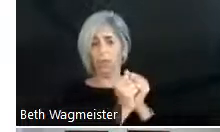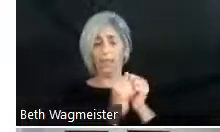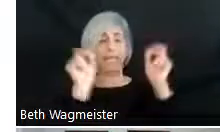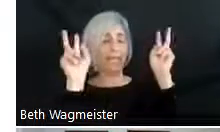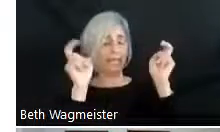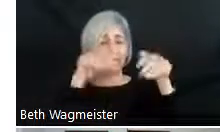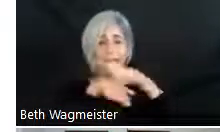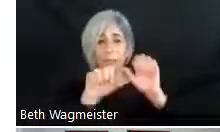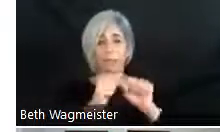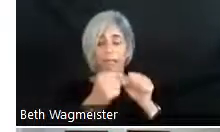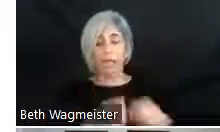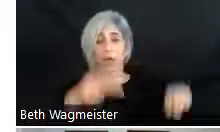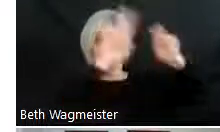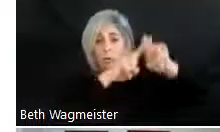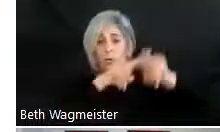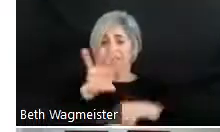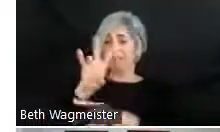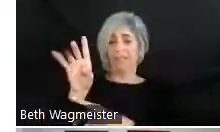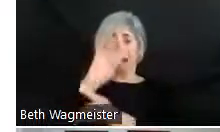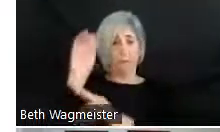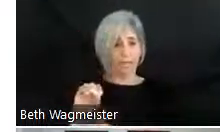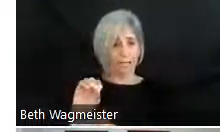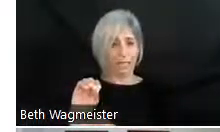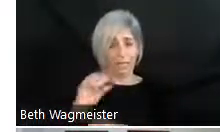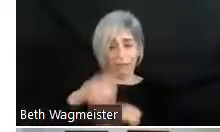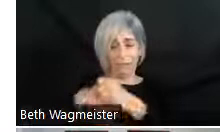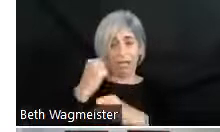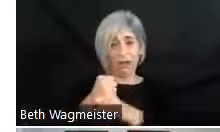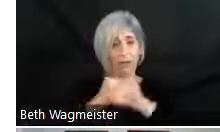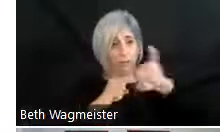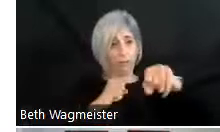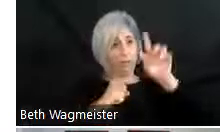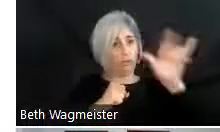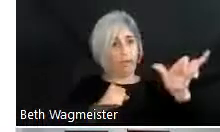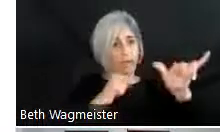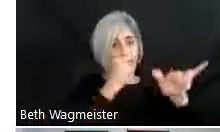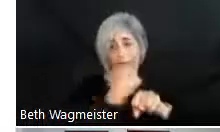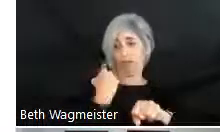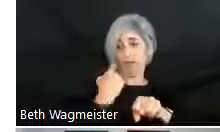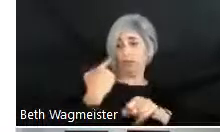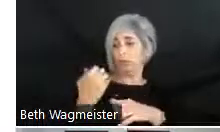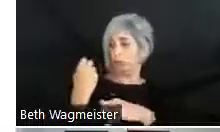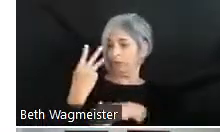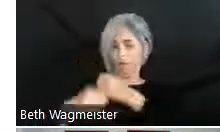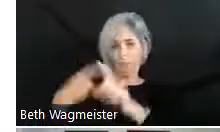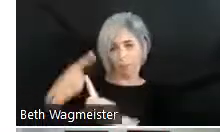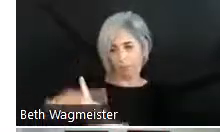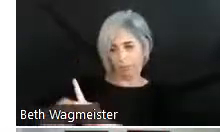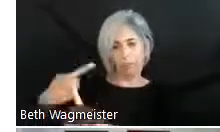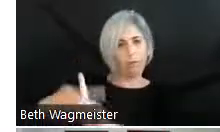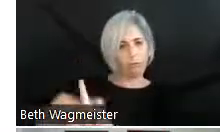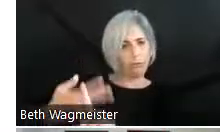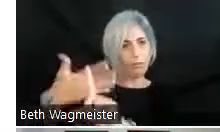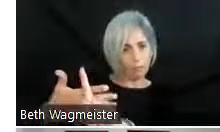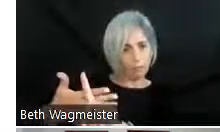by 78% in the year ending from July last year to the previous 12 months. This is the result